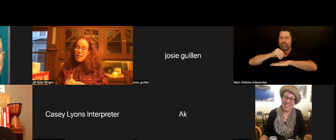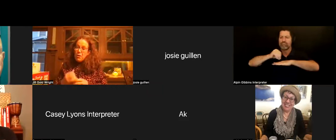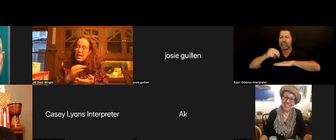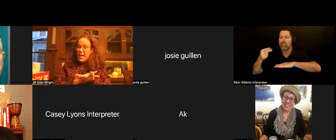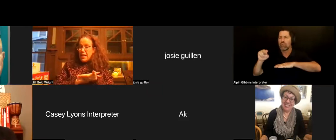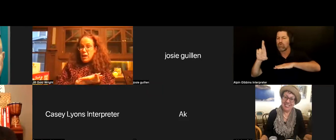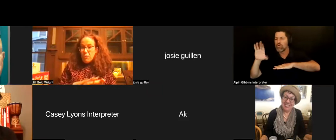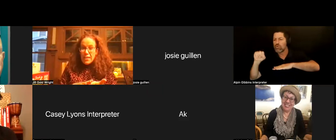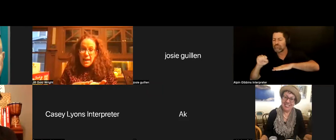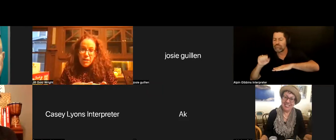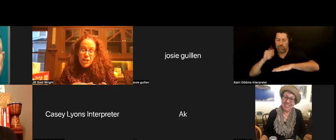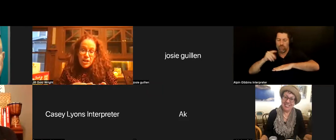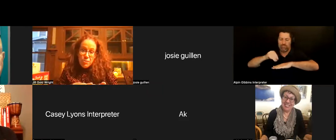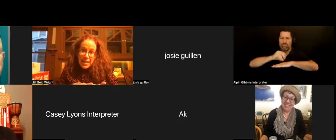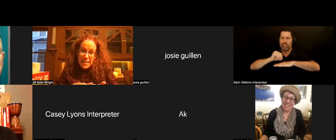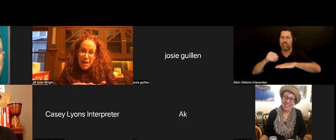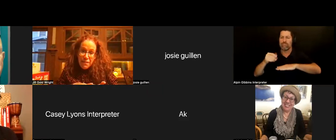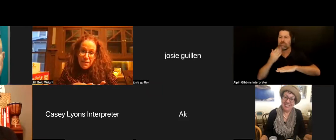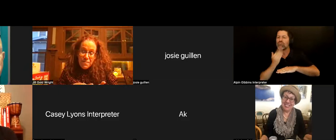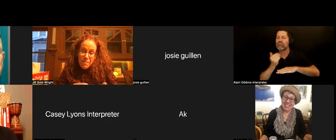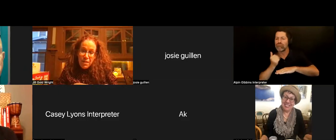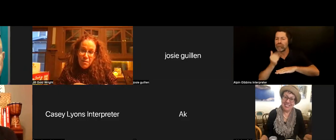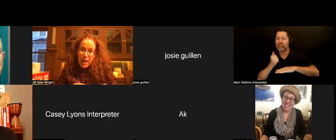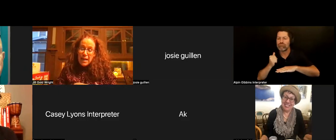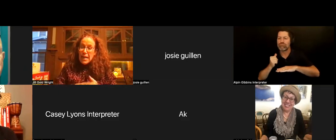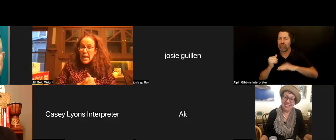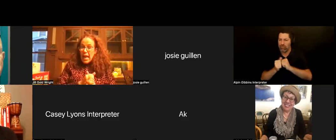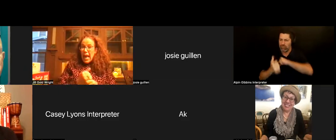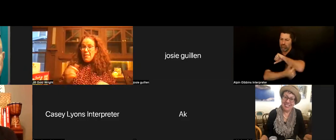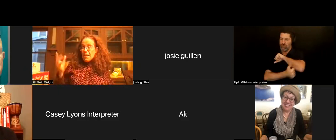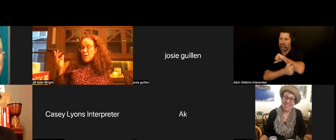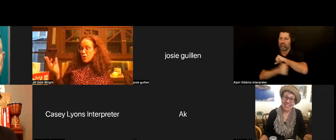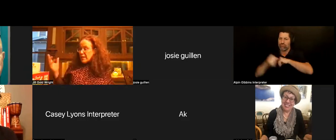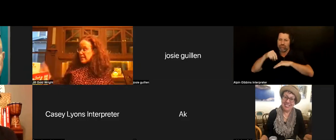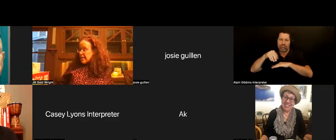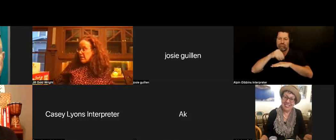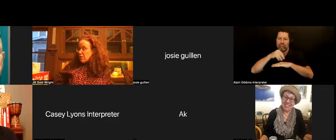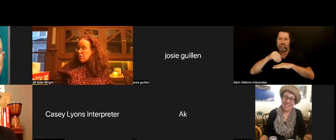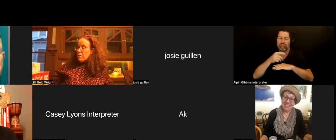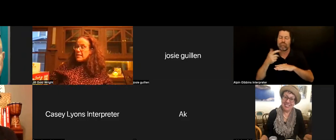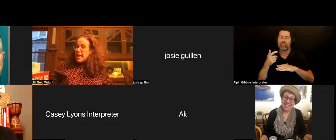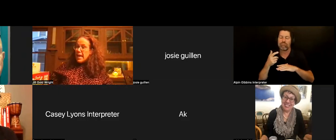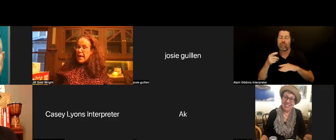to eat the harasset, which is the sweet stuff right, and then, during the cedar we take